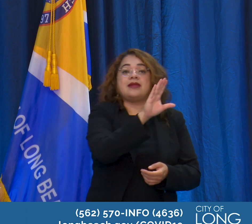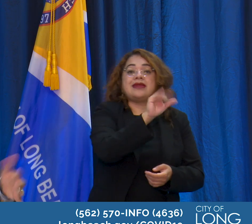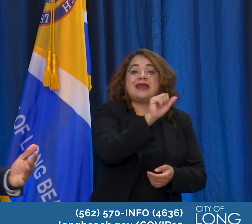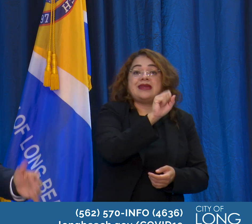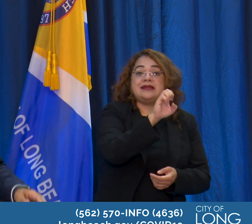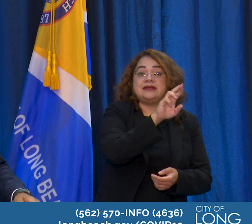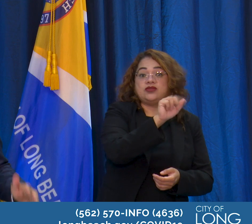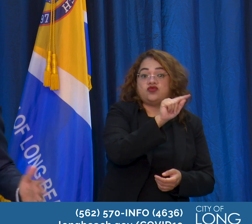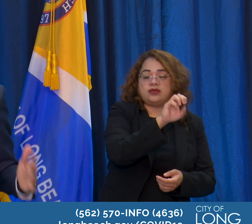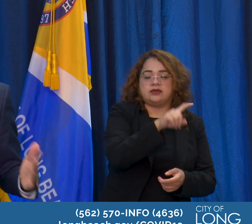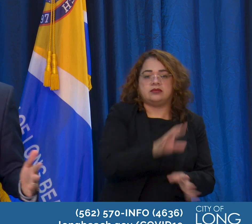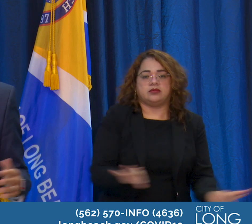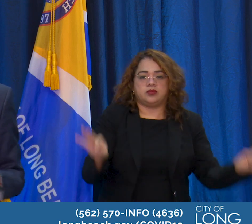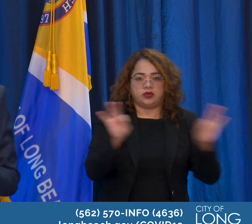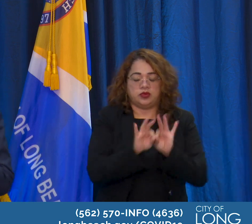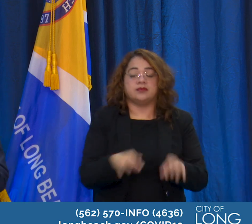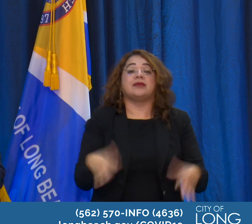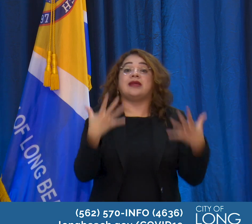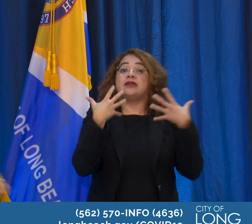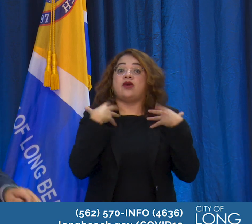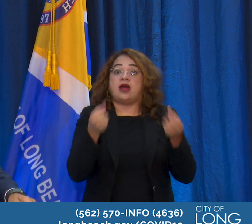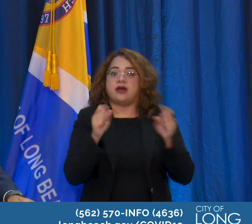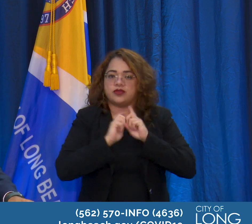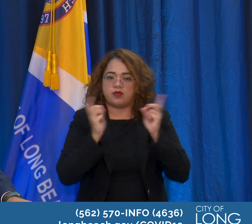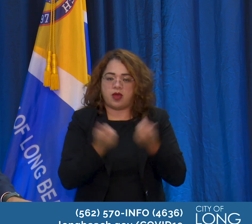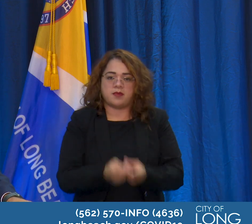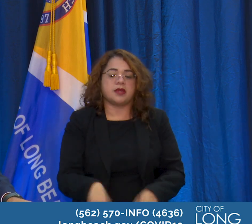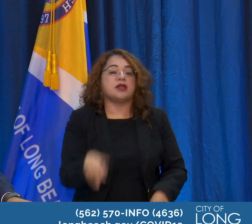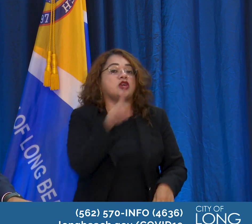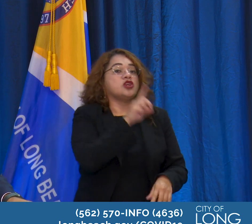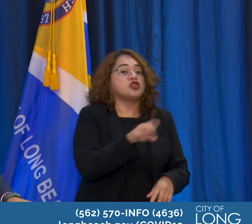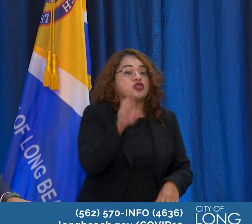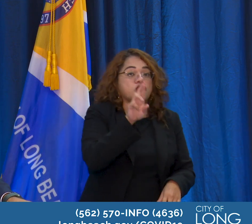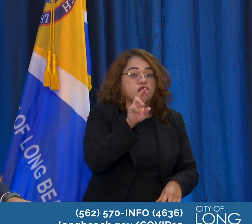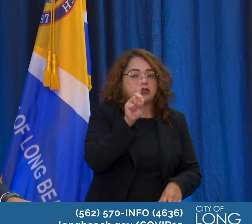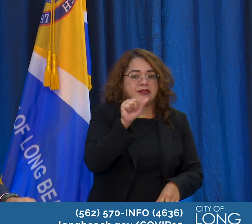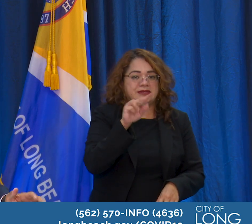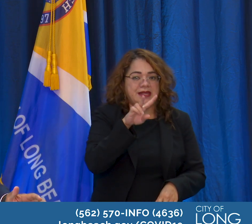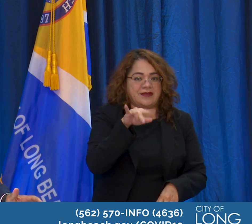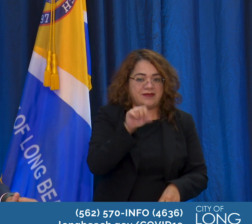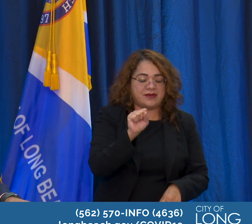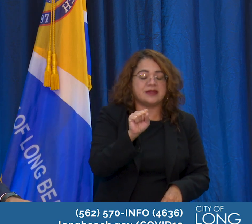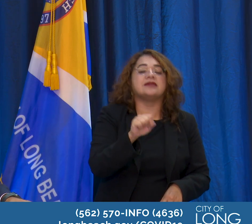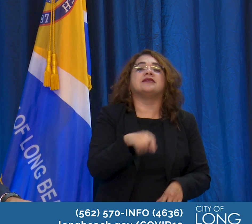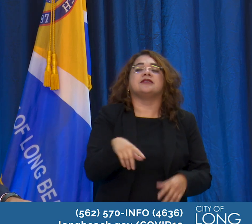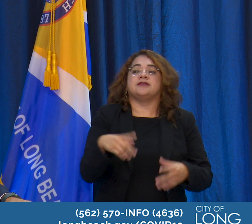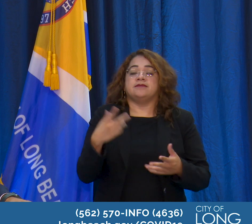most importantly the Health department and Dr. Davis, feels that beginning today, hair